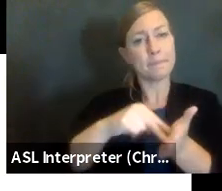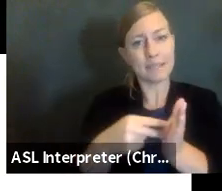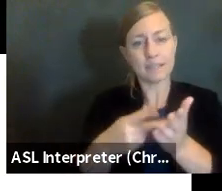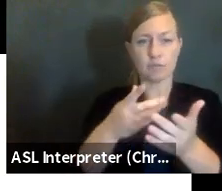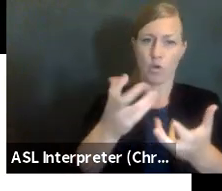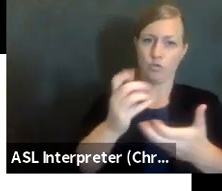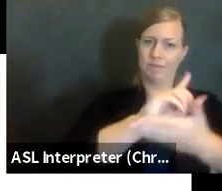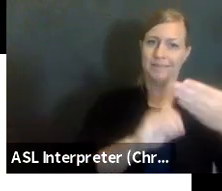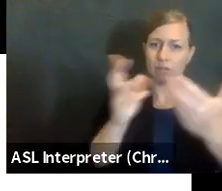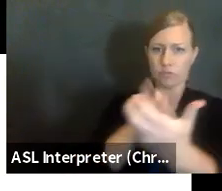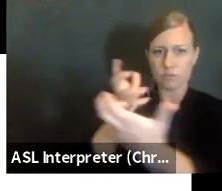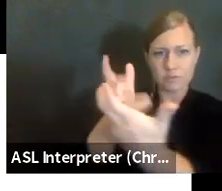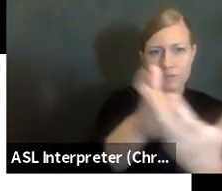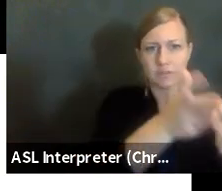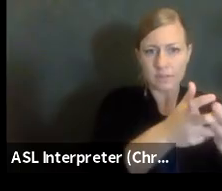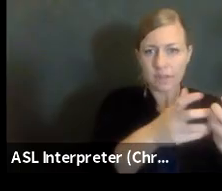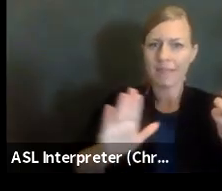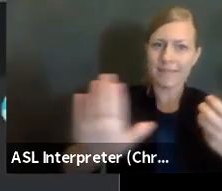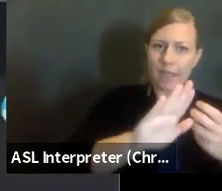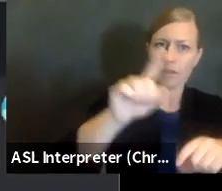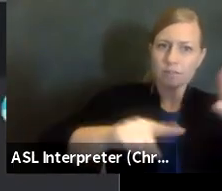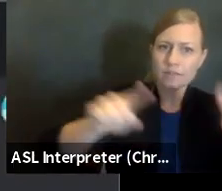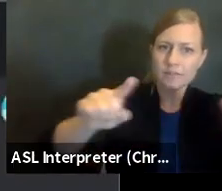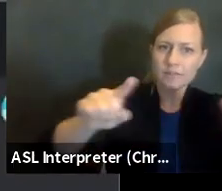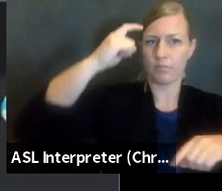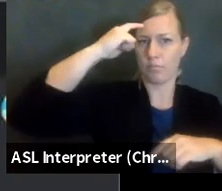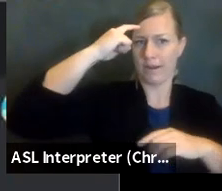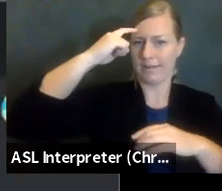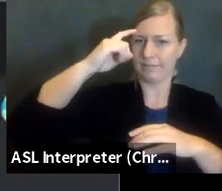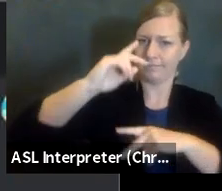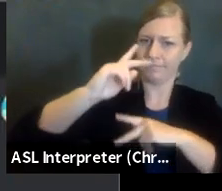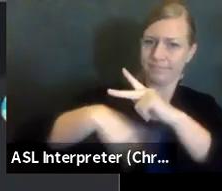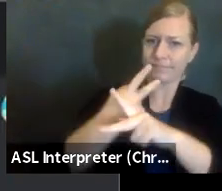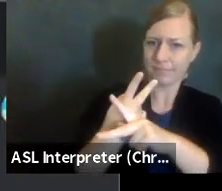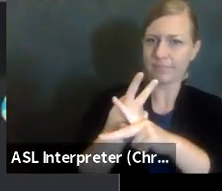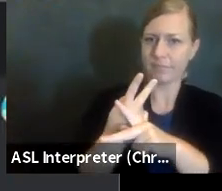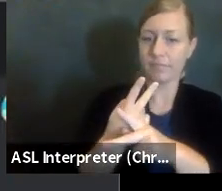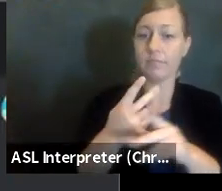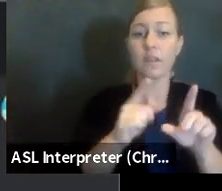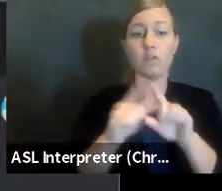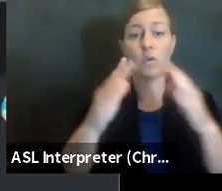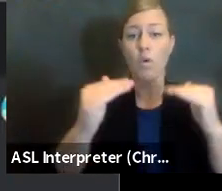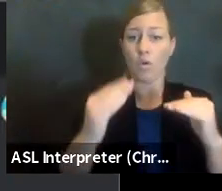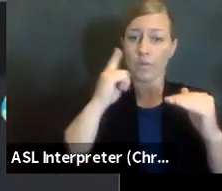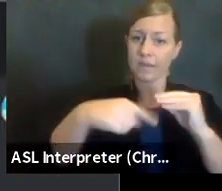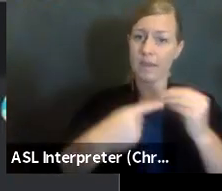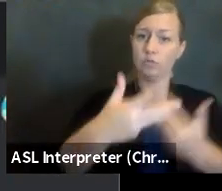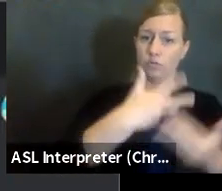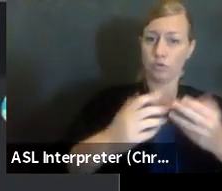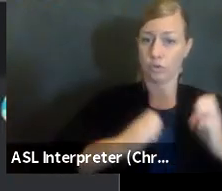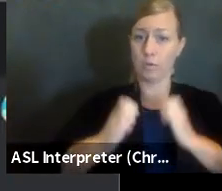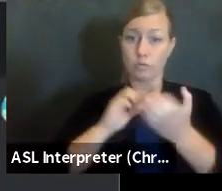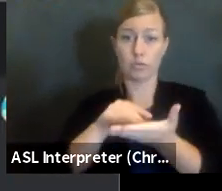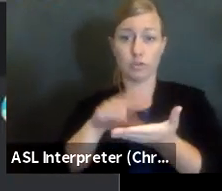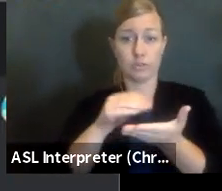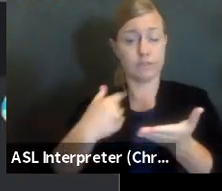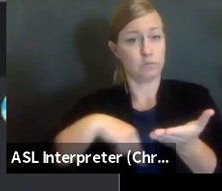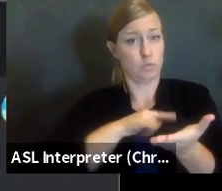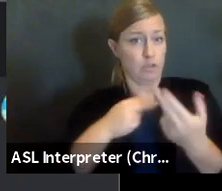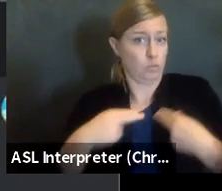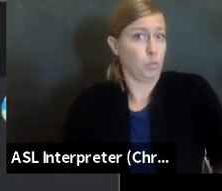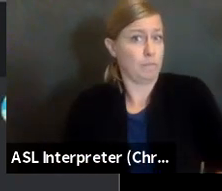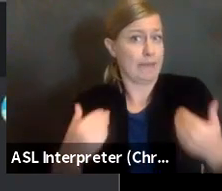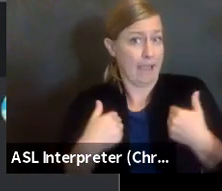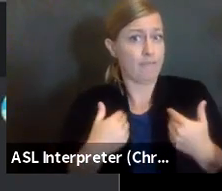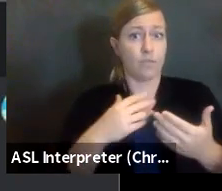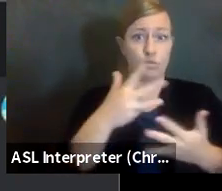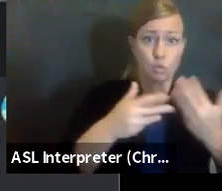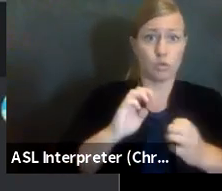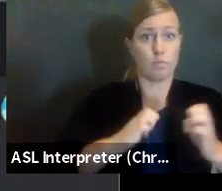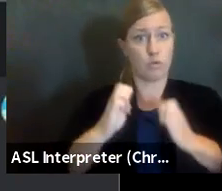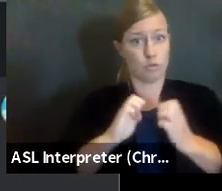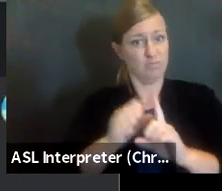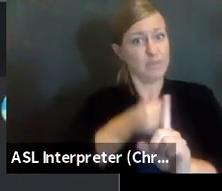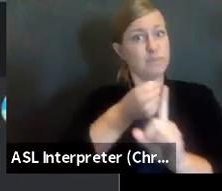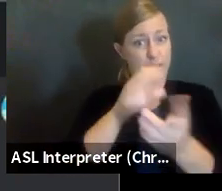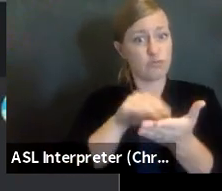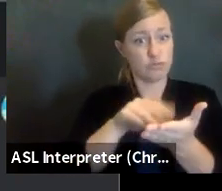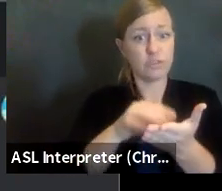ESD 101 - Jeff Crawford: And also remember that we have social emotional needs as learners. Be mindful. Also, and finally about engaging and culturally responsive teaching practices so that we can build these ideal classrooms.